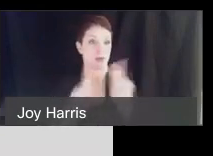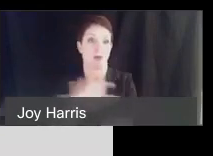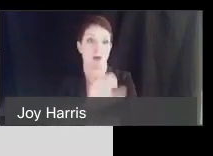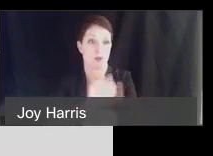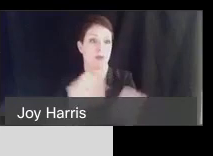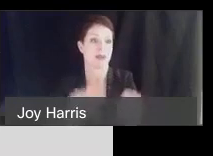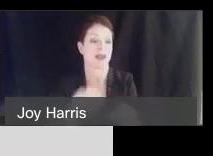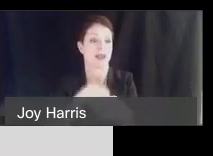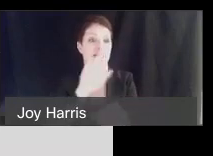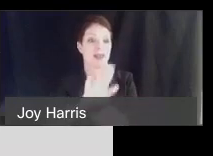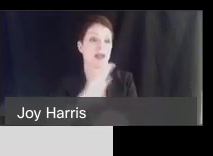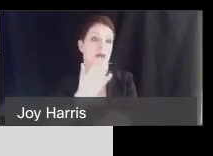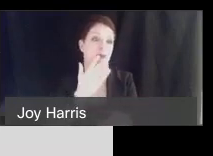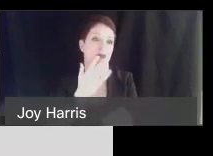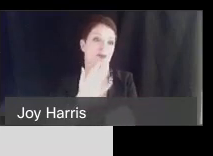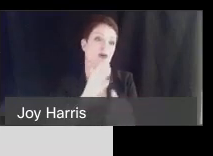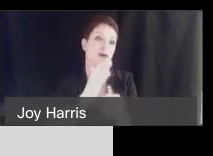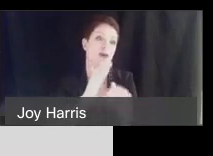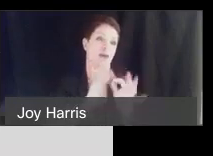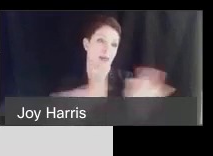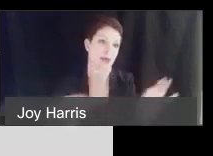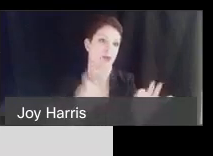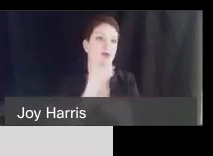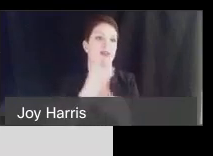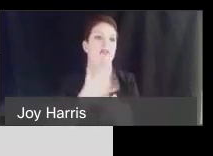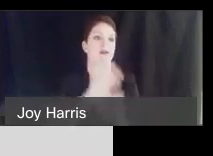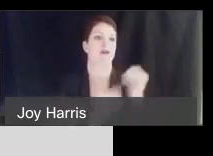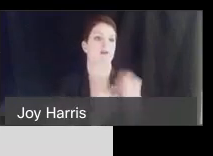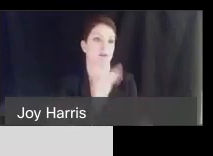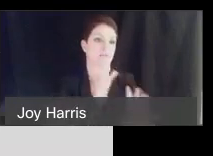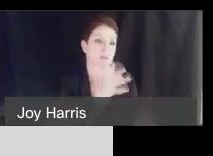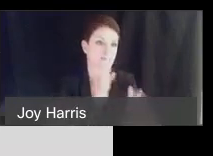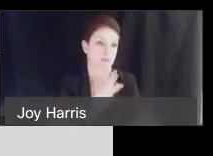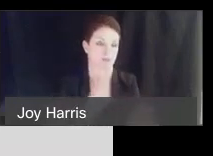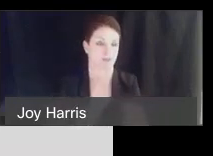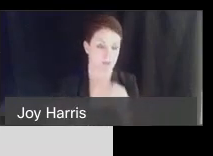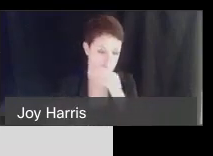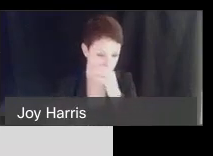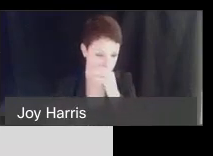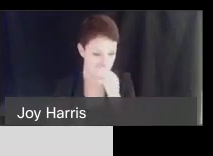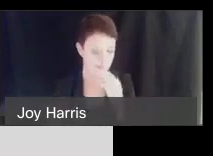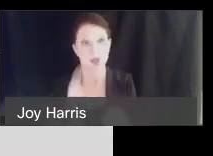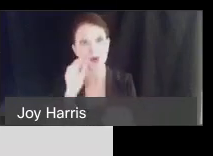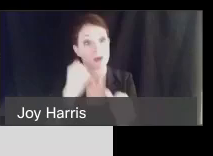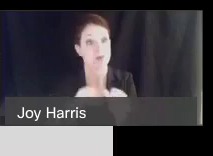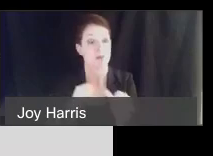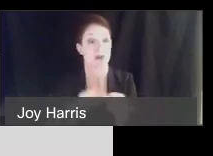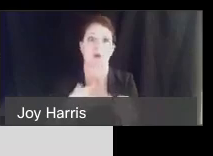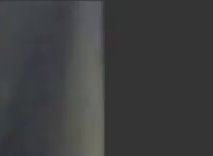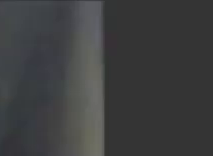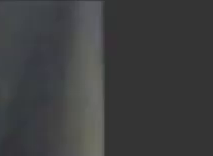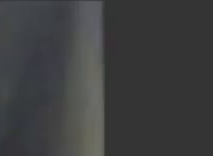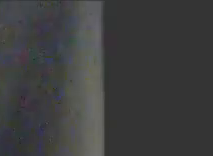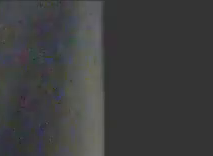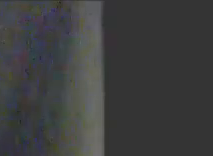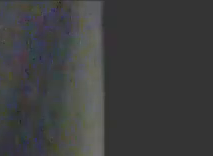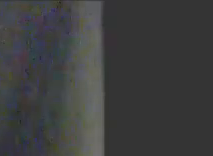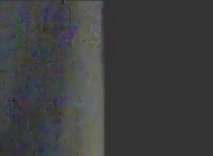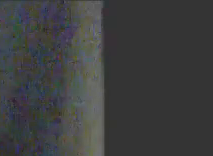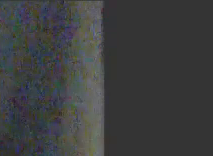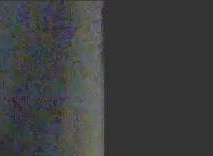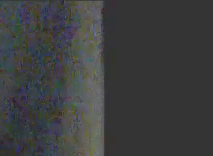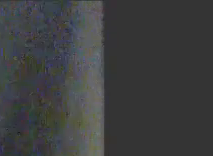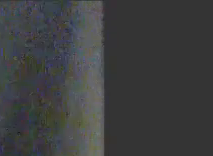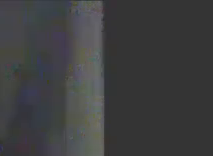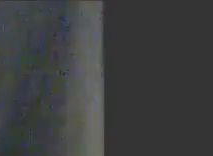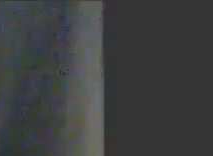language with which they feel most comfortable. Remember we remain in a very serious and evolving situation